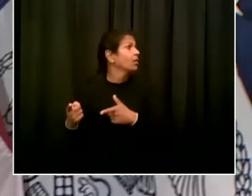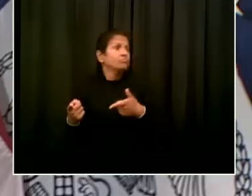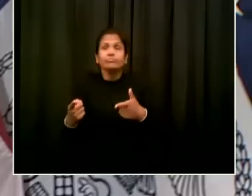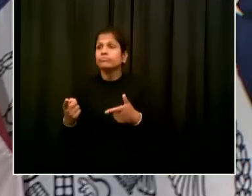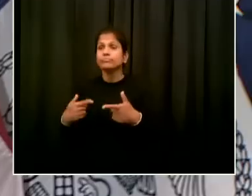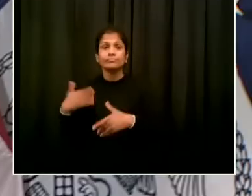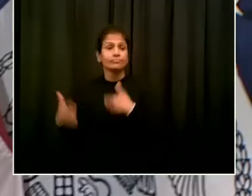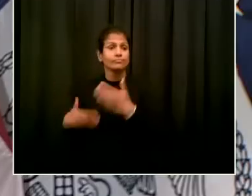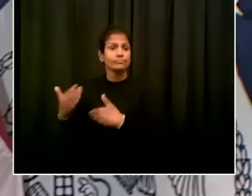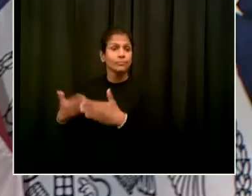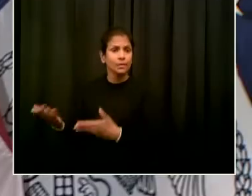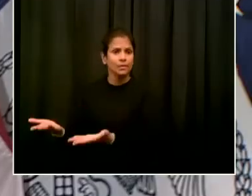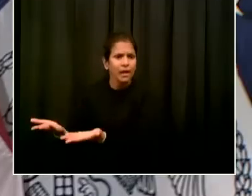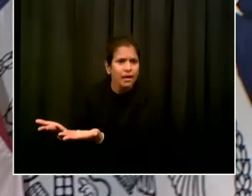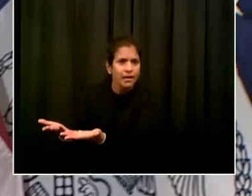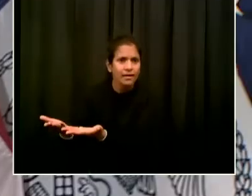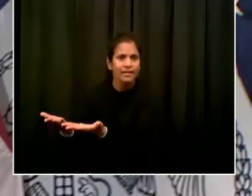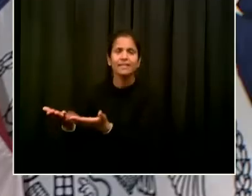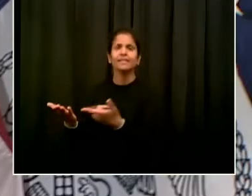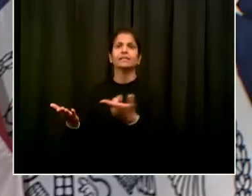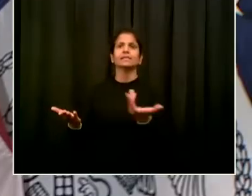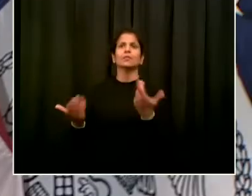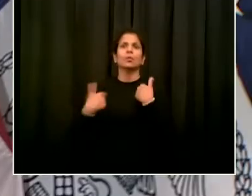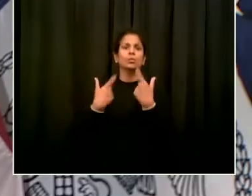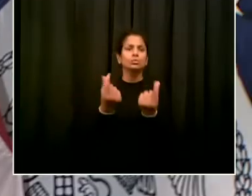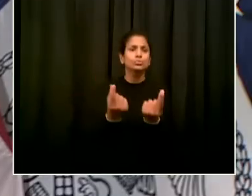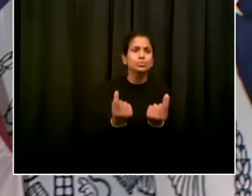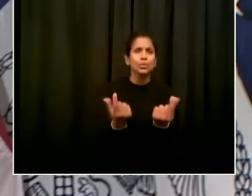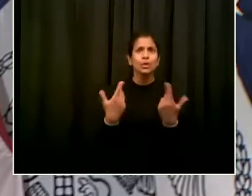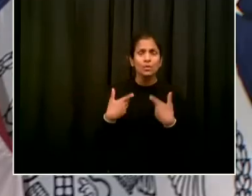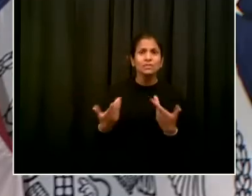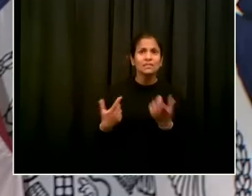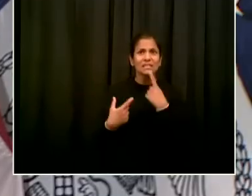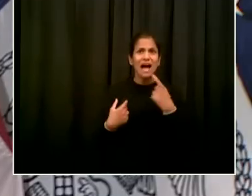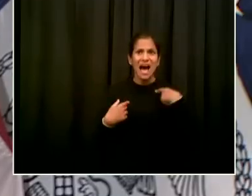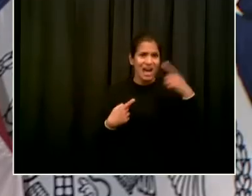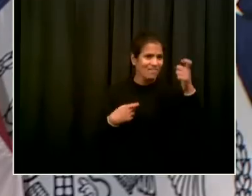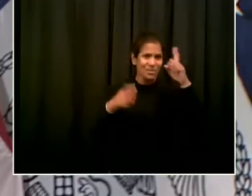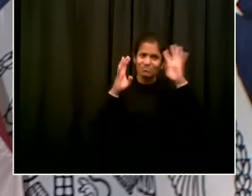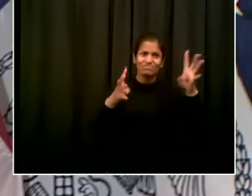ENGAGE THE COMMUNMIITY AA ND OVERCOME THIS PROBLEM. I DID SAY Y HETRE WOULD BE A LOT OF DIFFERENT